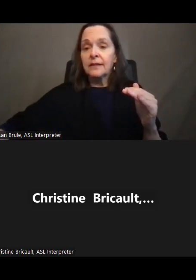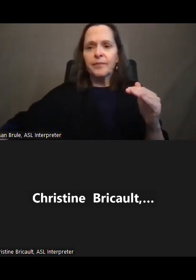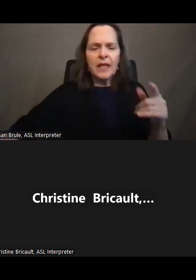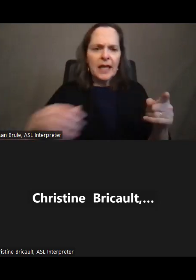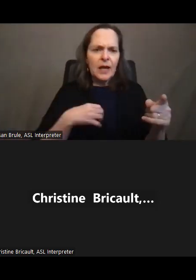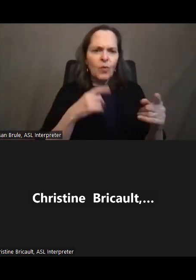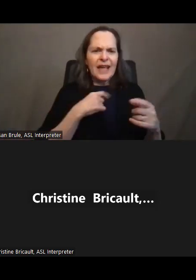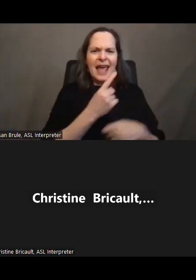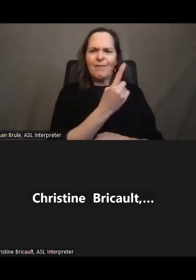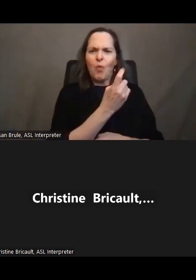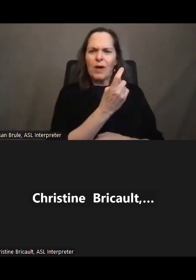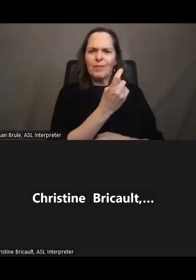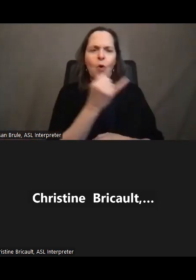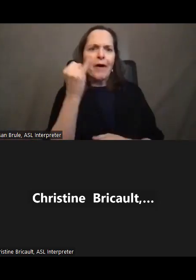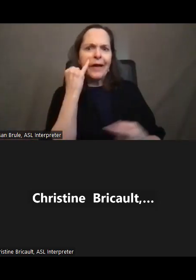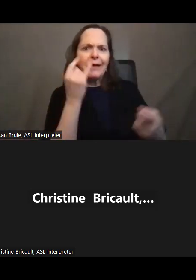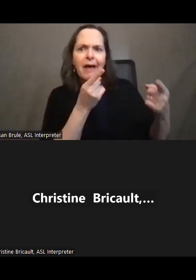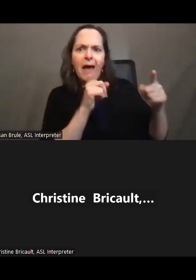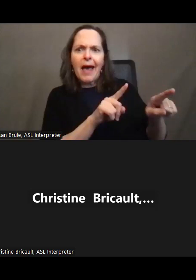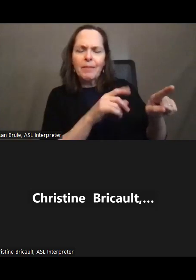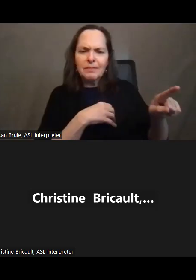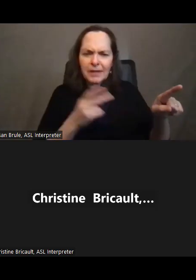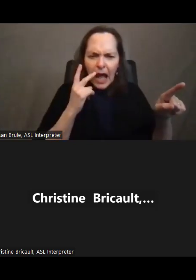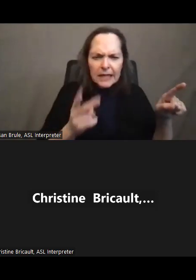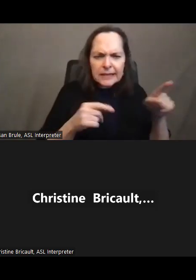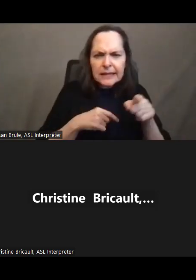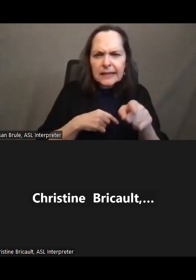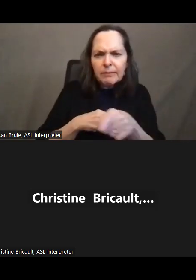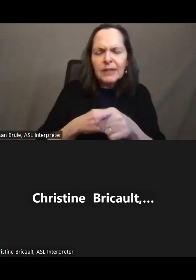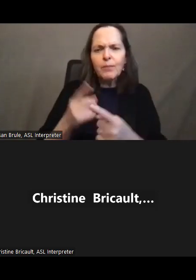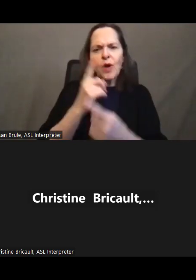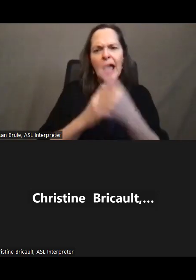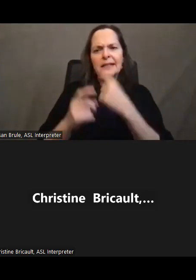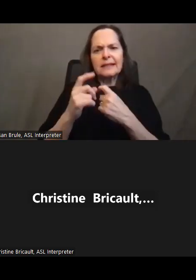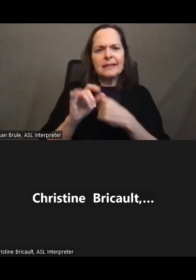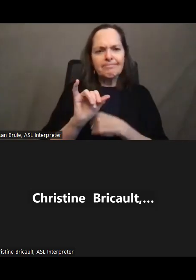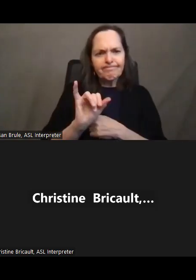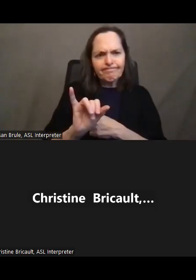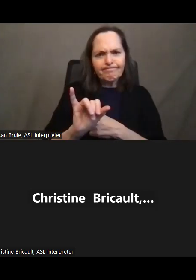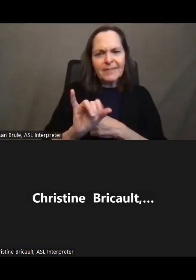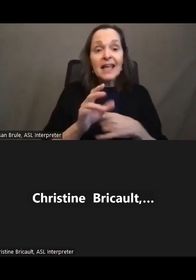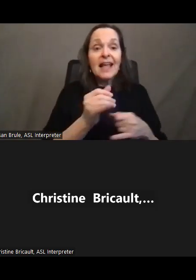questions. So I'm going to skip this last scenario and go to our resources. And then want to get into the questions.